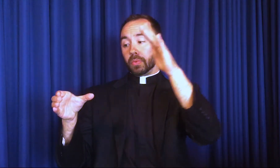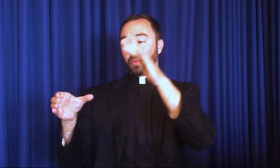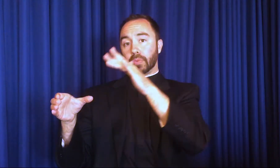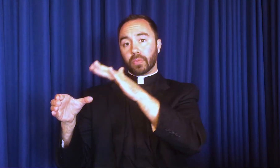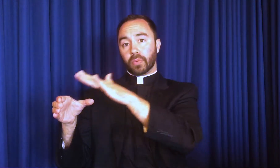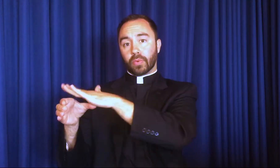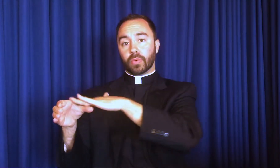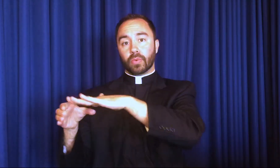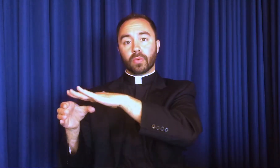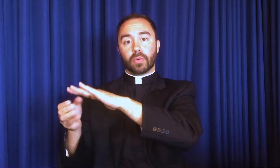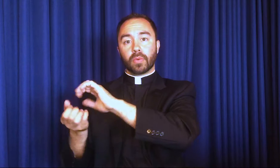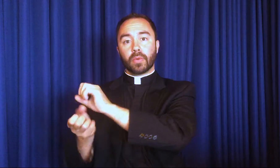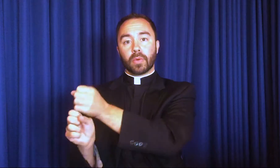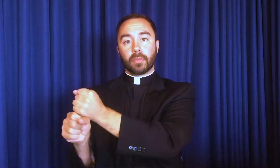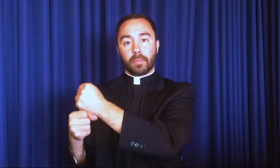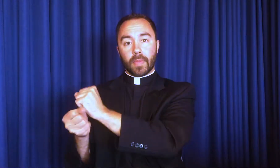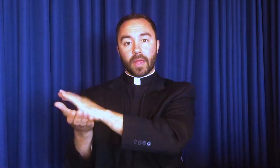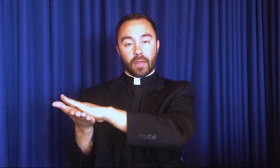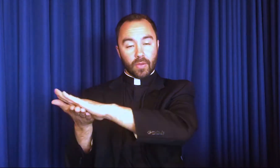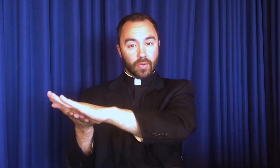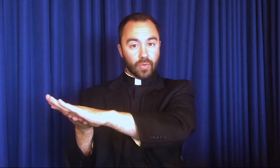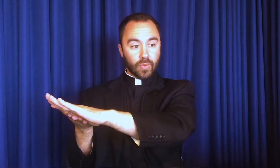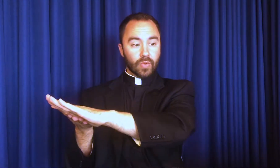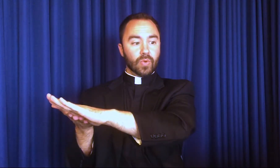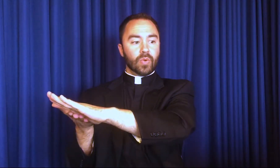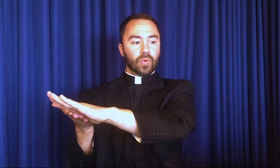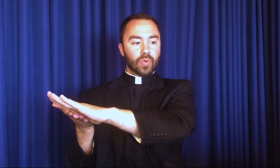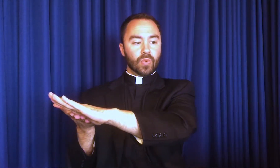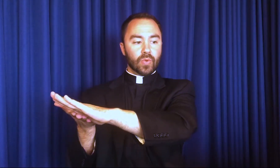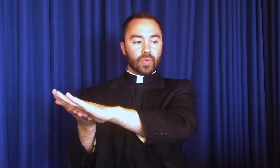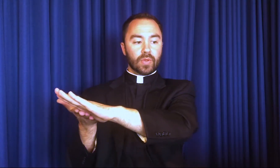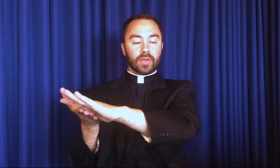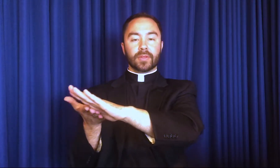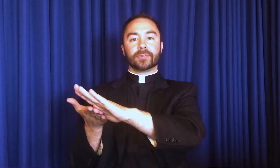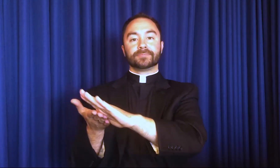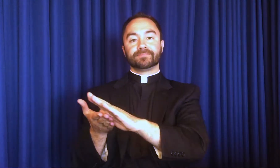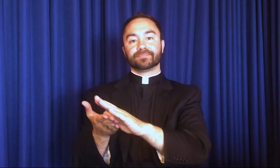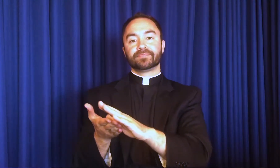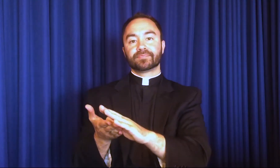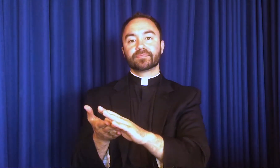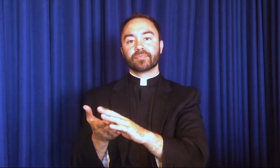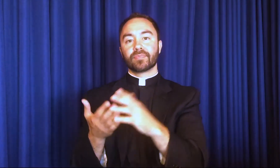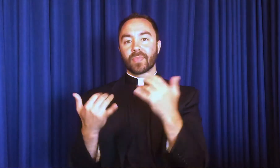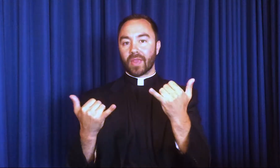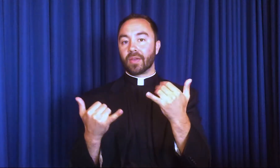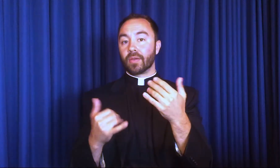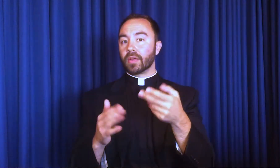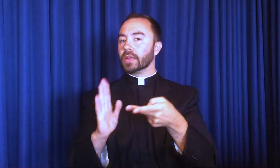Spirit upon her to sanctify her. Now that